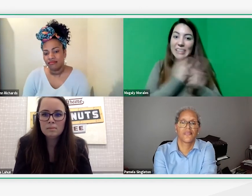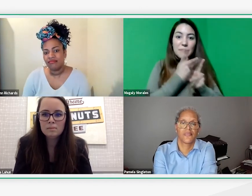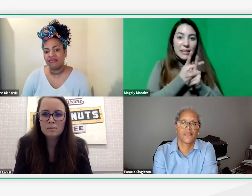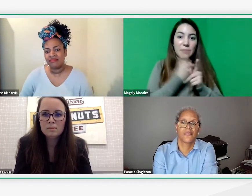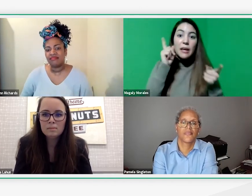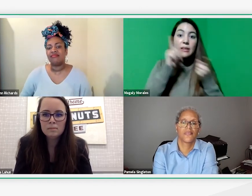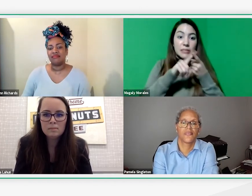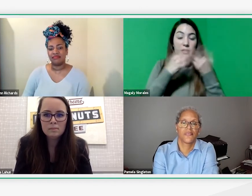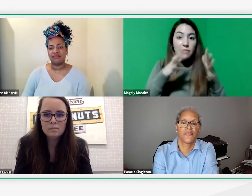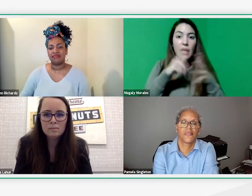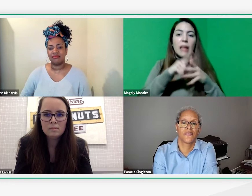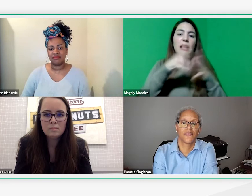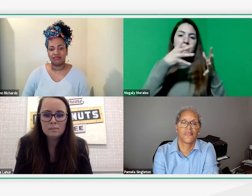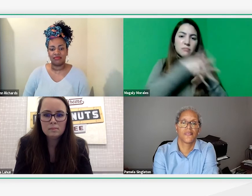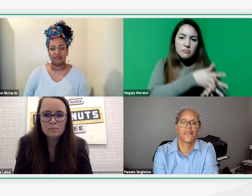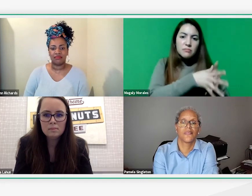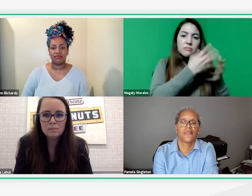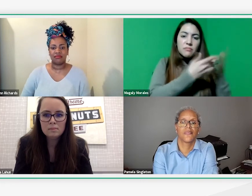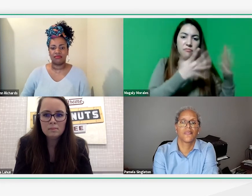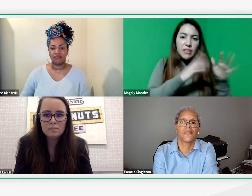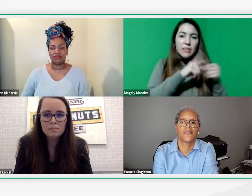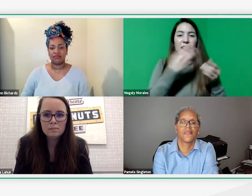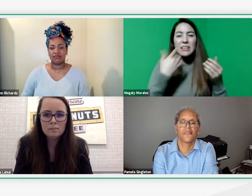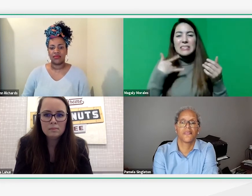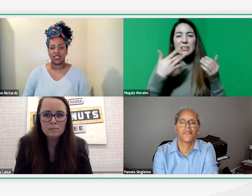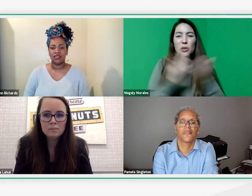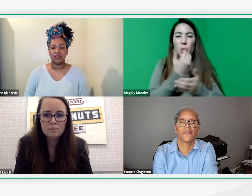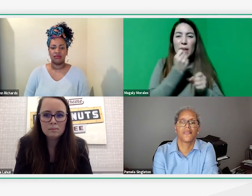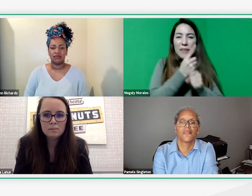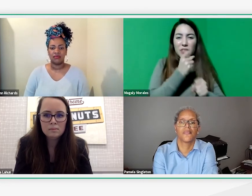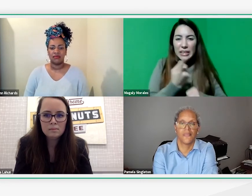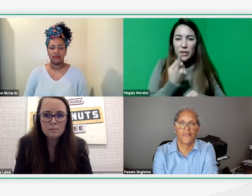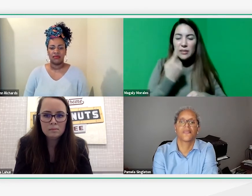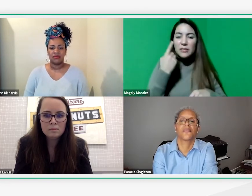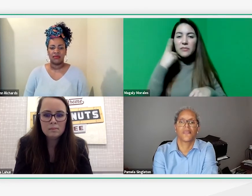Because those documents are important. Keep them. And then shred them.